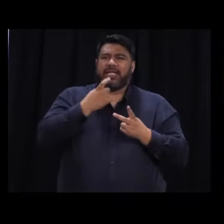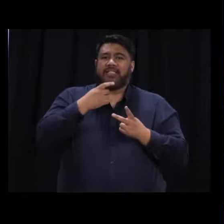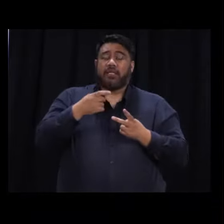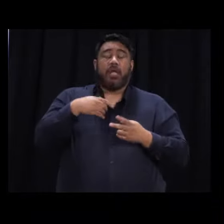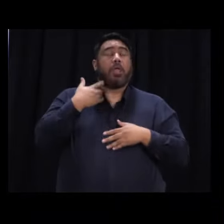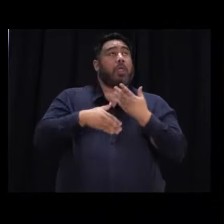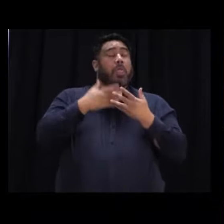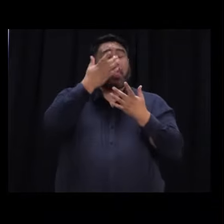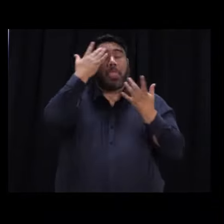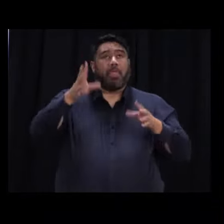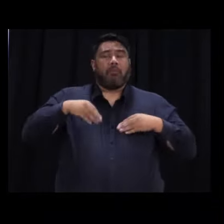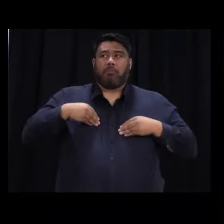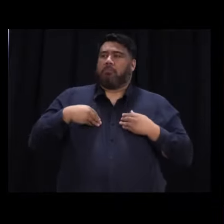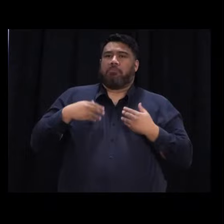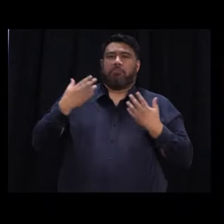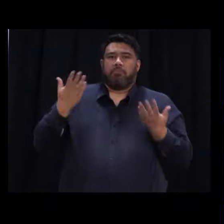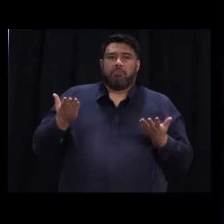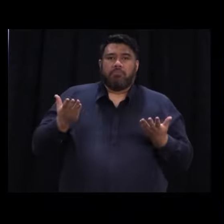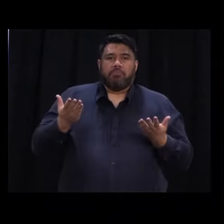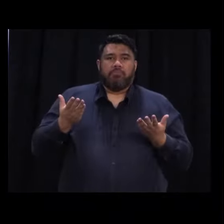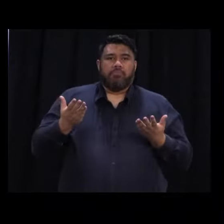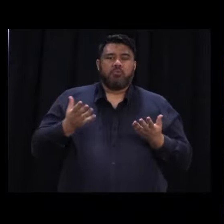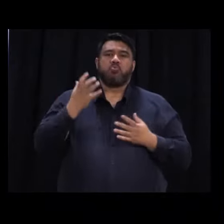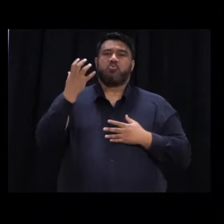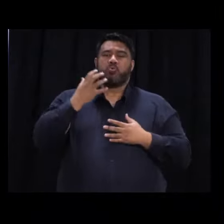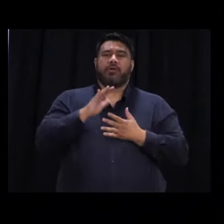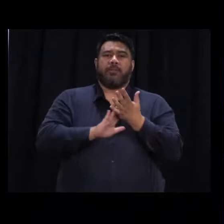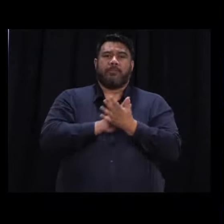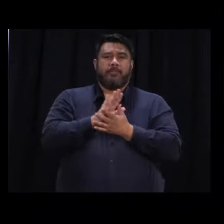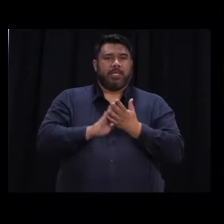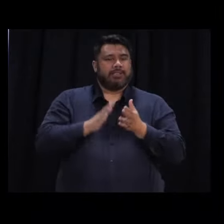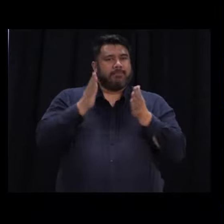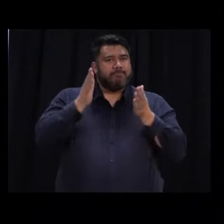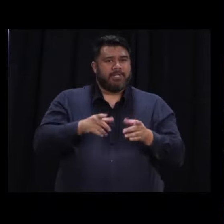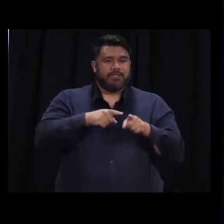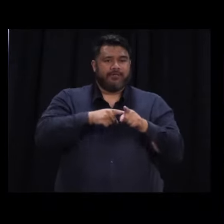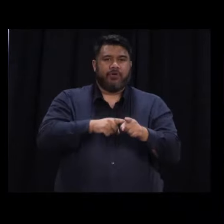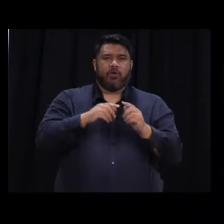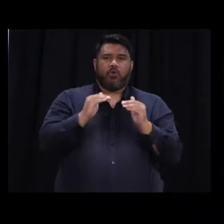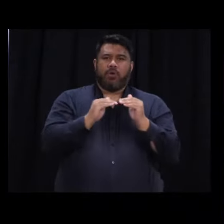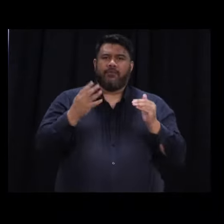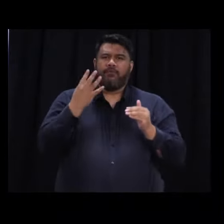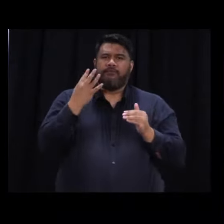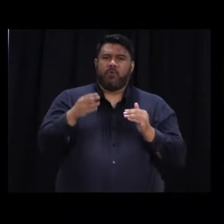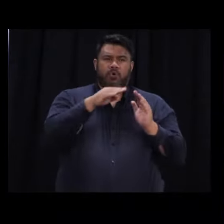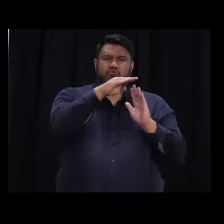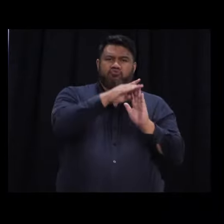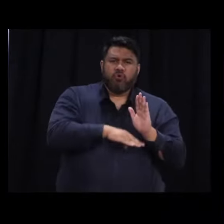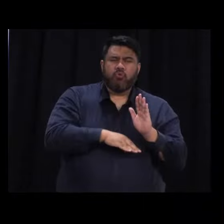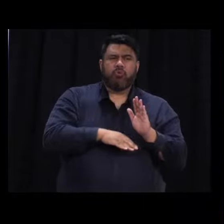infectious and transmissible and as we have seen, spreads